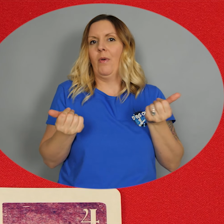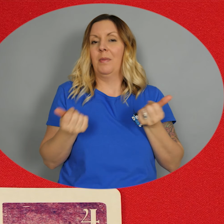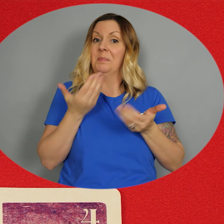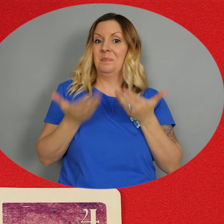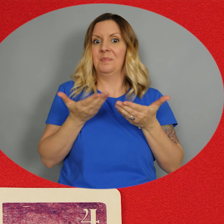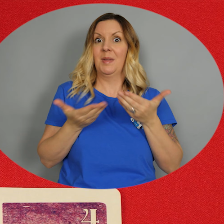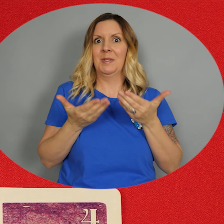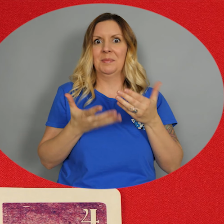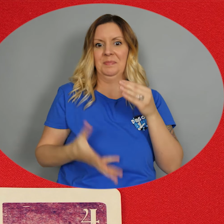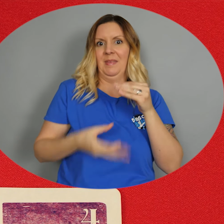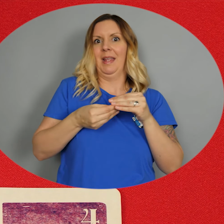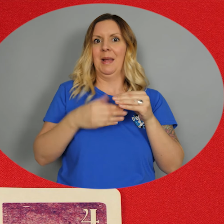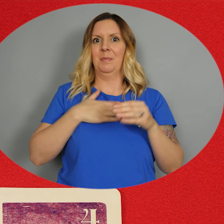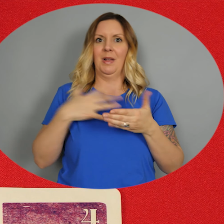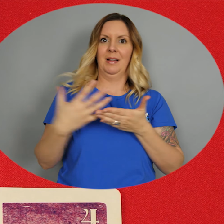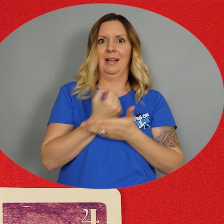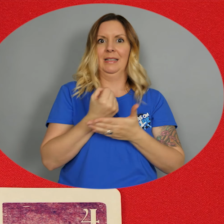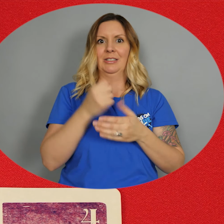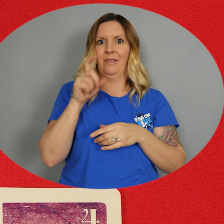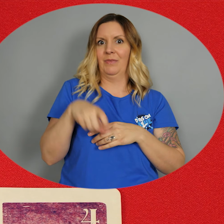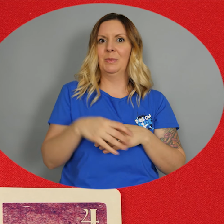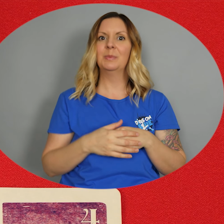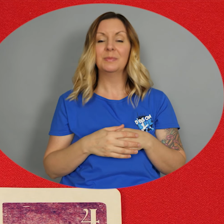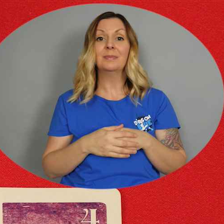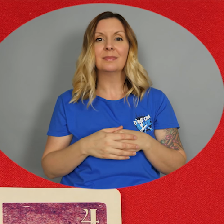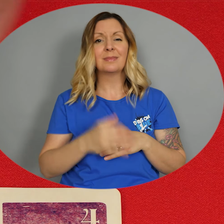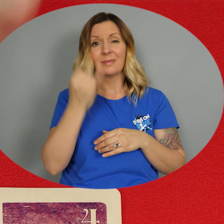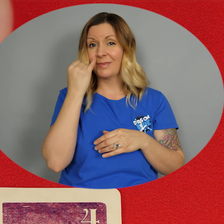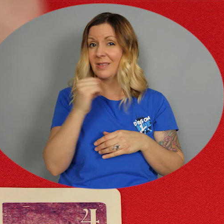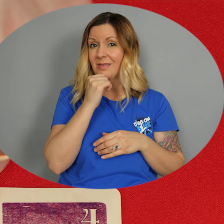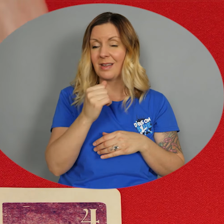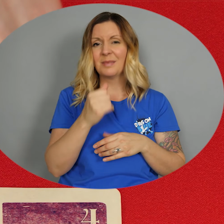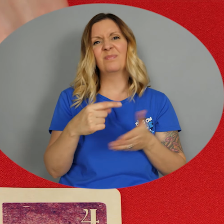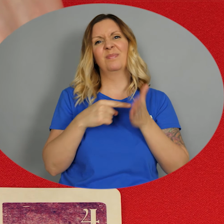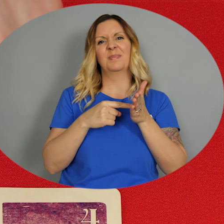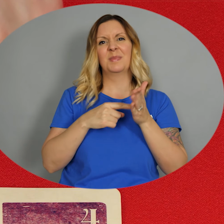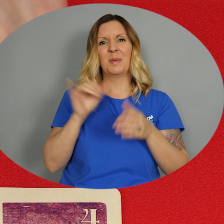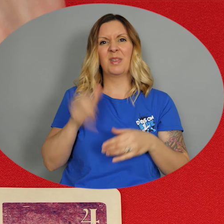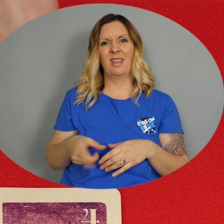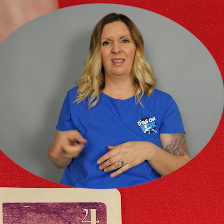and some may tell you to add the card to your collection. If not, like in the case of this